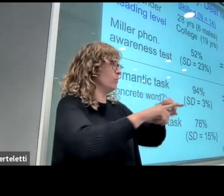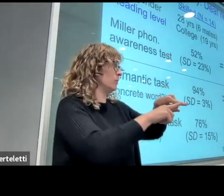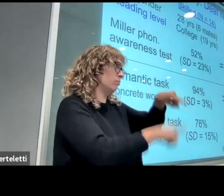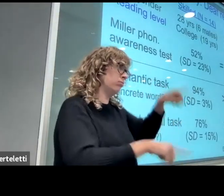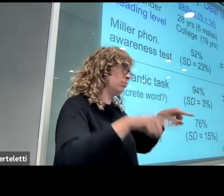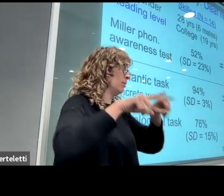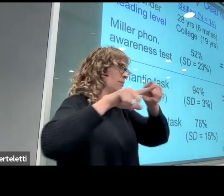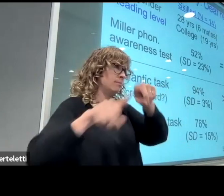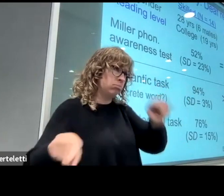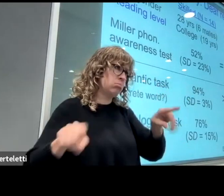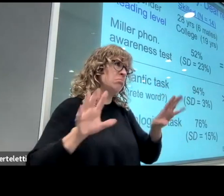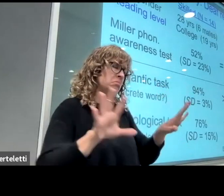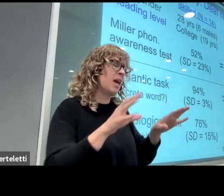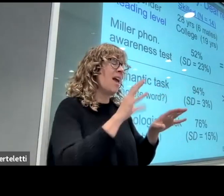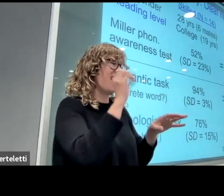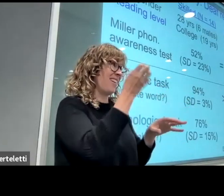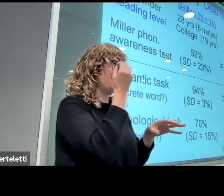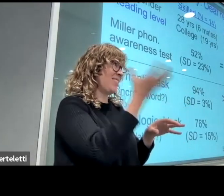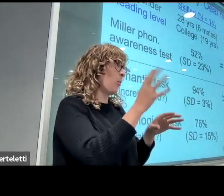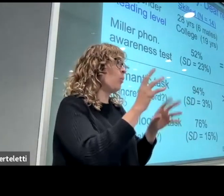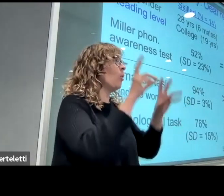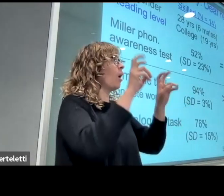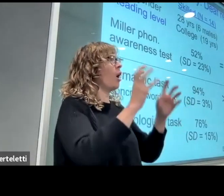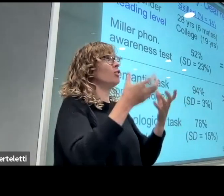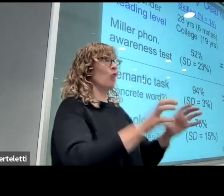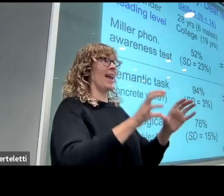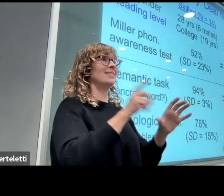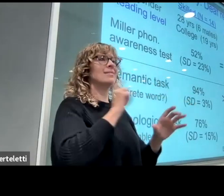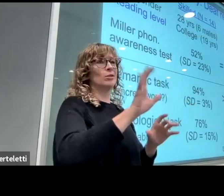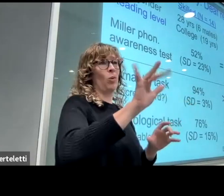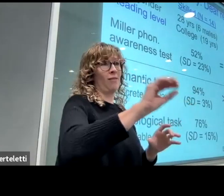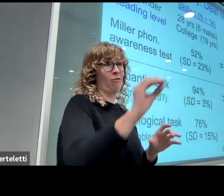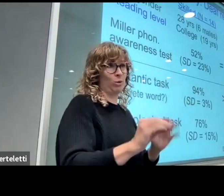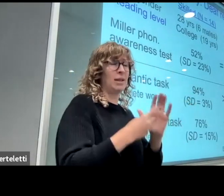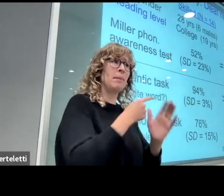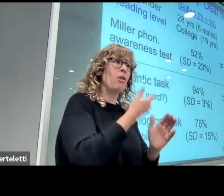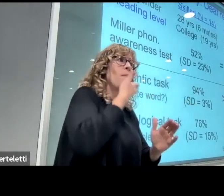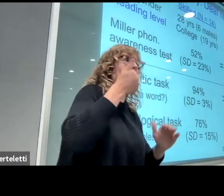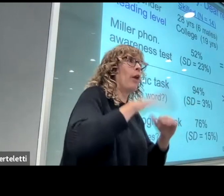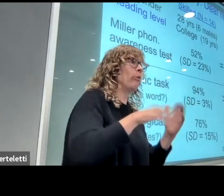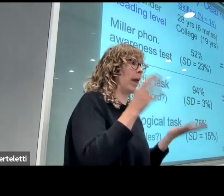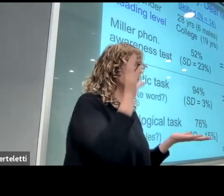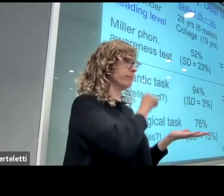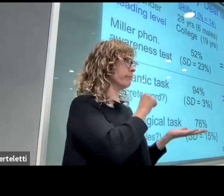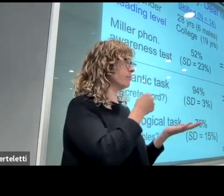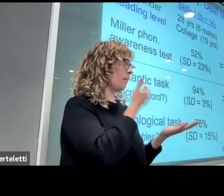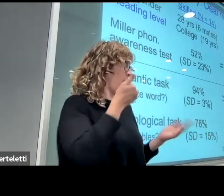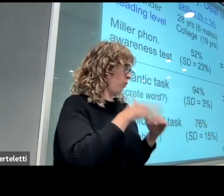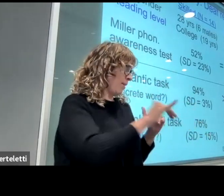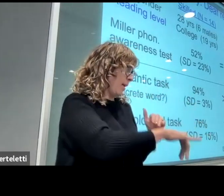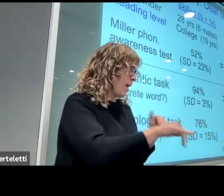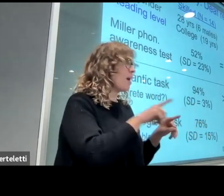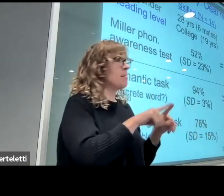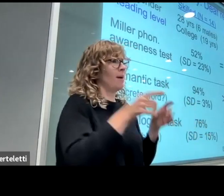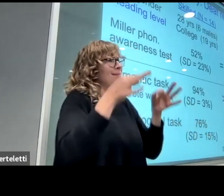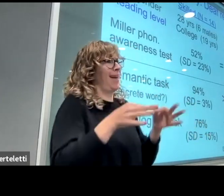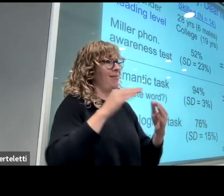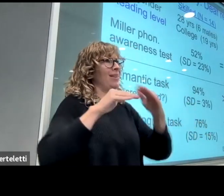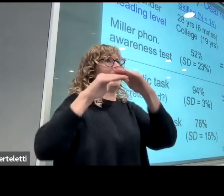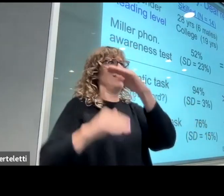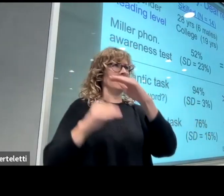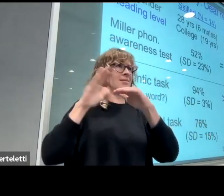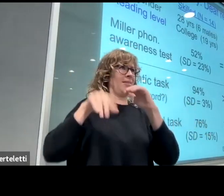You look at their performance in the scanner doing that semantic cast, concrete, not concrete um high performance, But our skilled readers, outperformed are less skilled readers